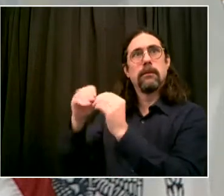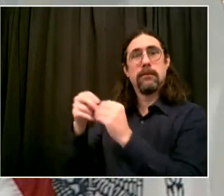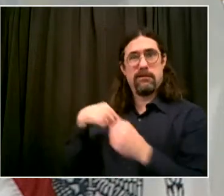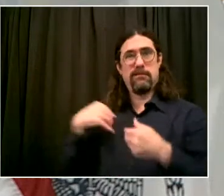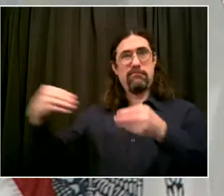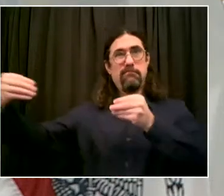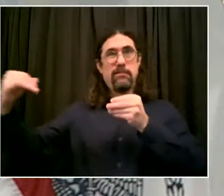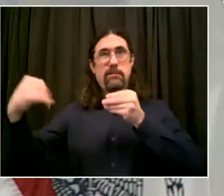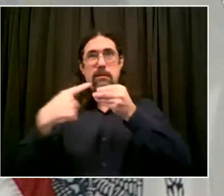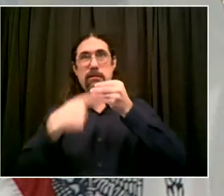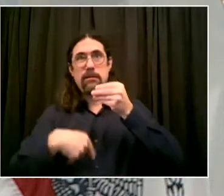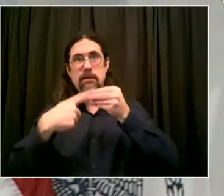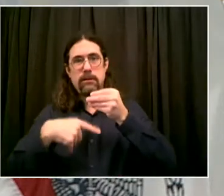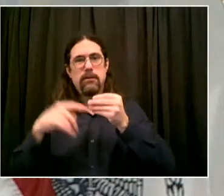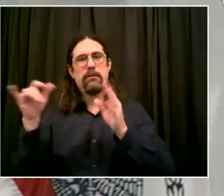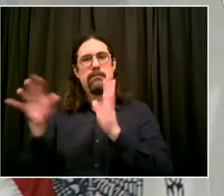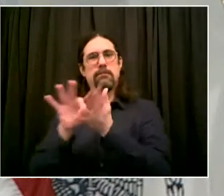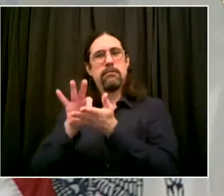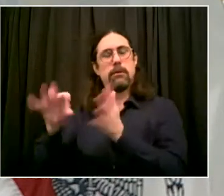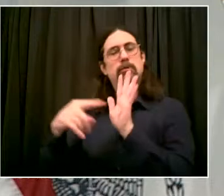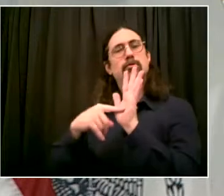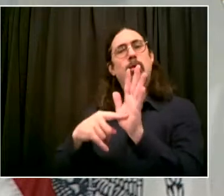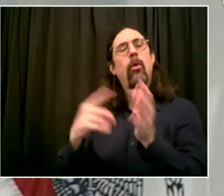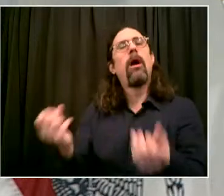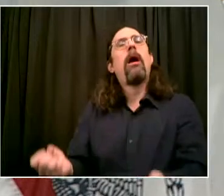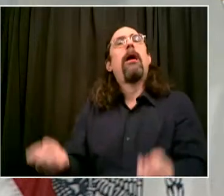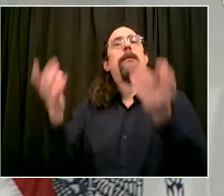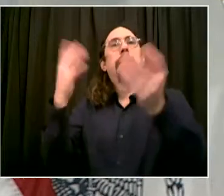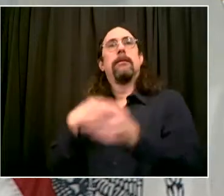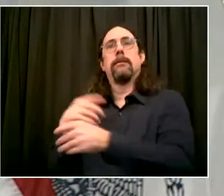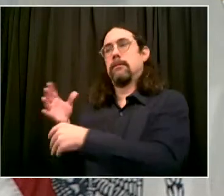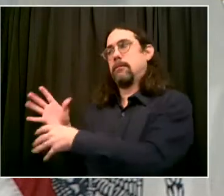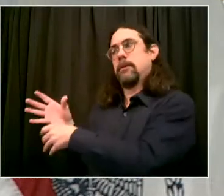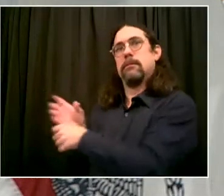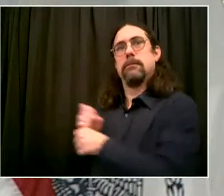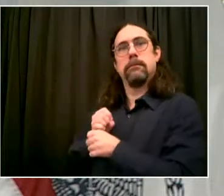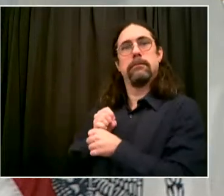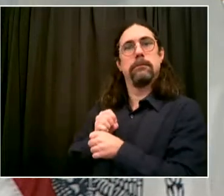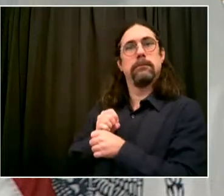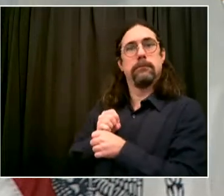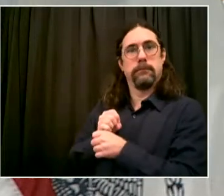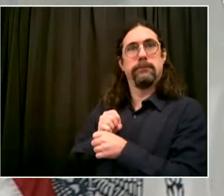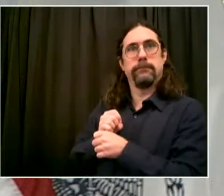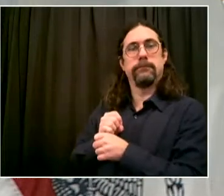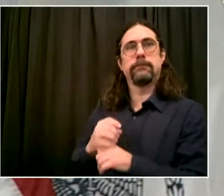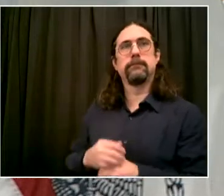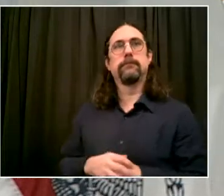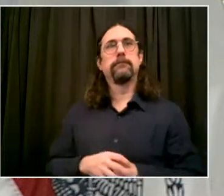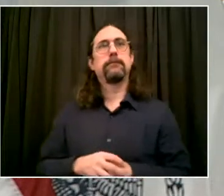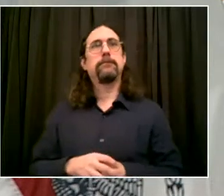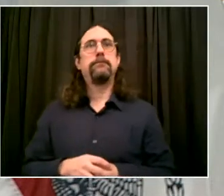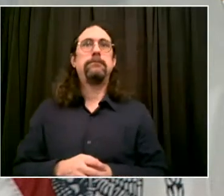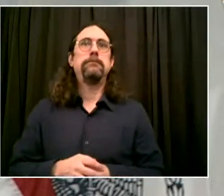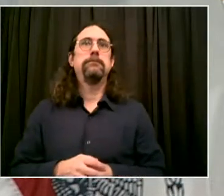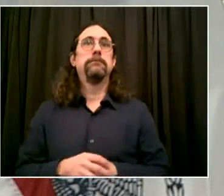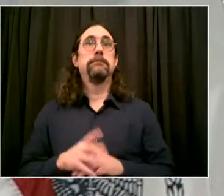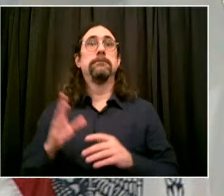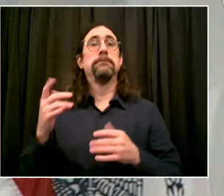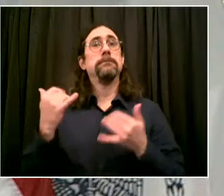SHOWING HOW MANY FIRST DOSES ARE ON HAND AS OF